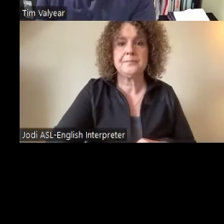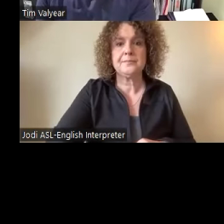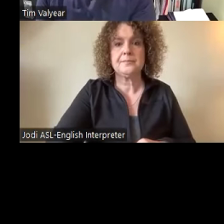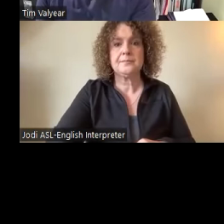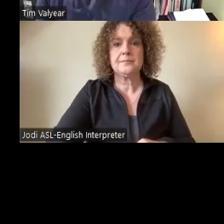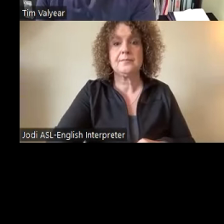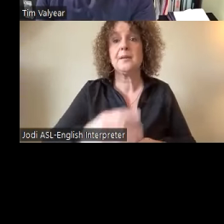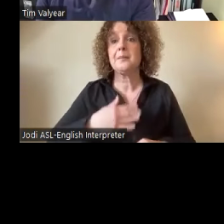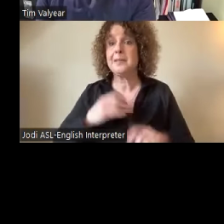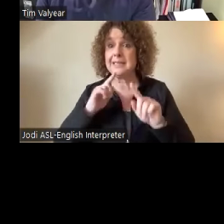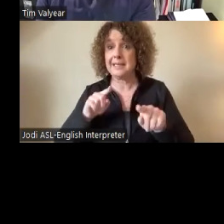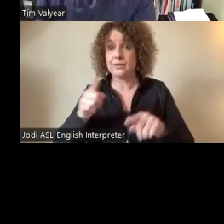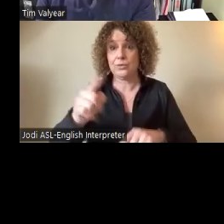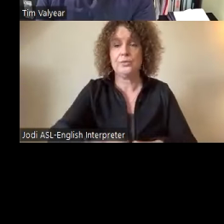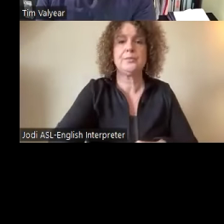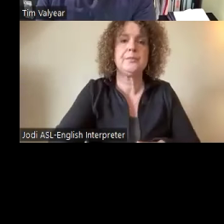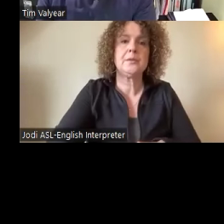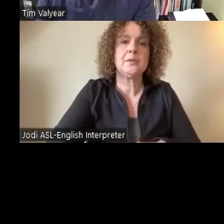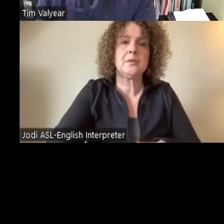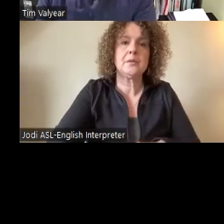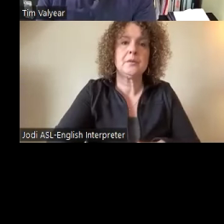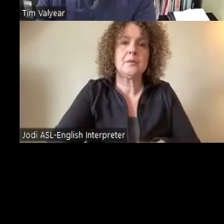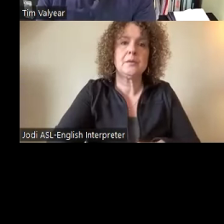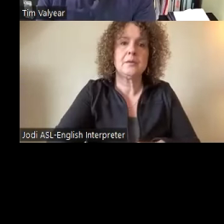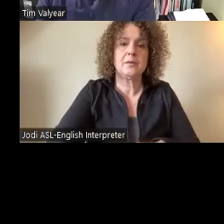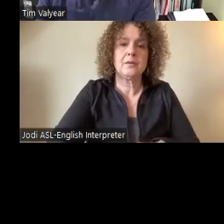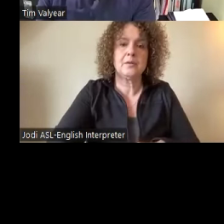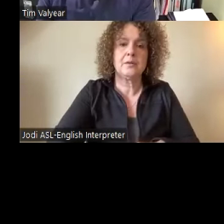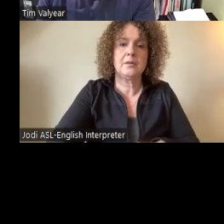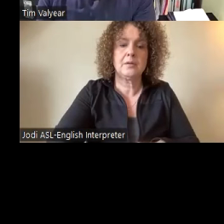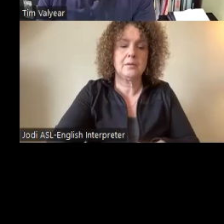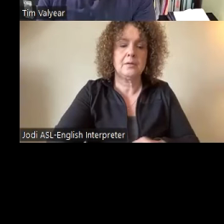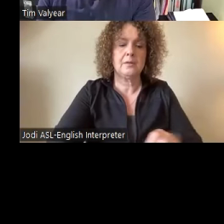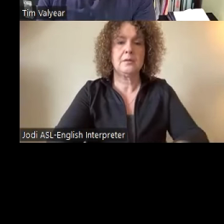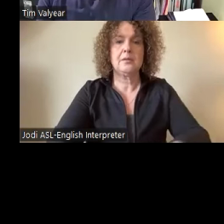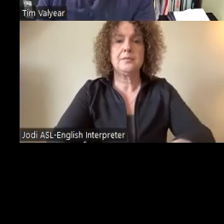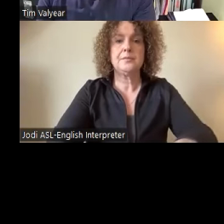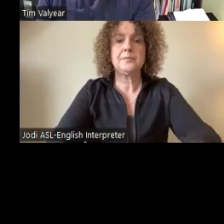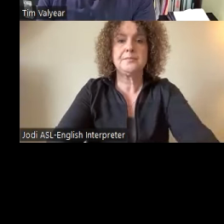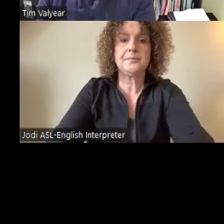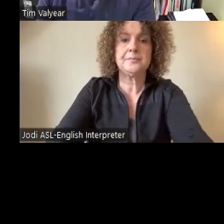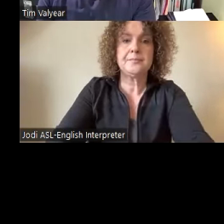five poll evaluation questions . I would ask Rebecca if she could start the poll. And if people can answer these